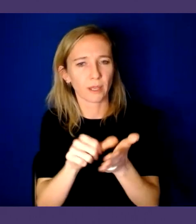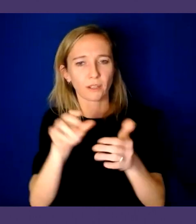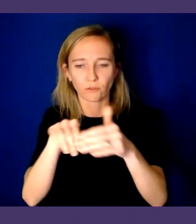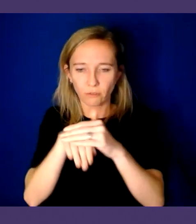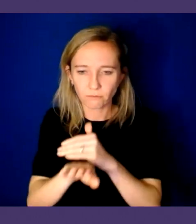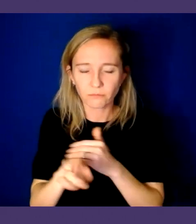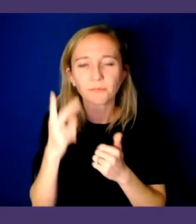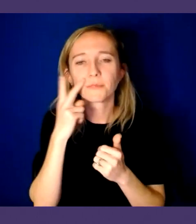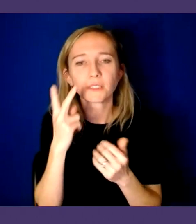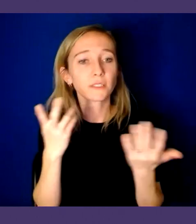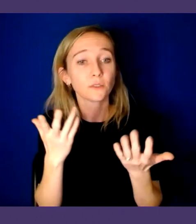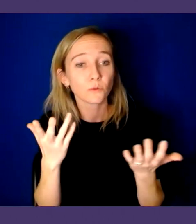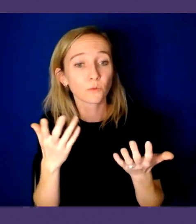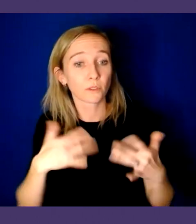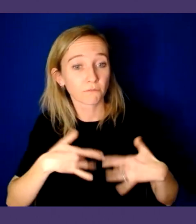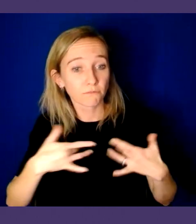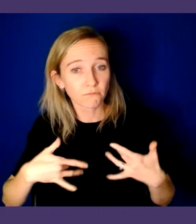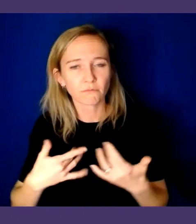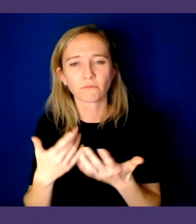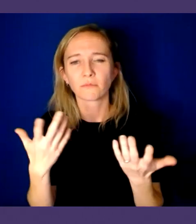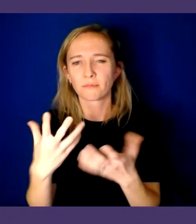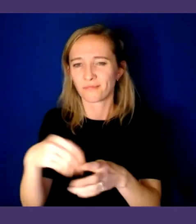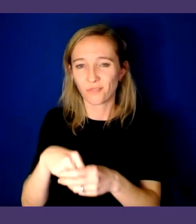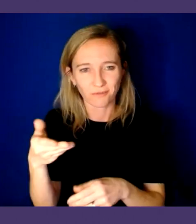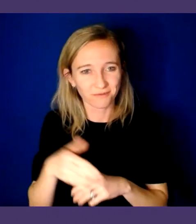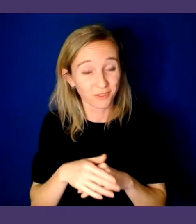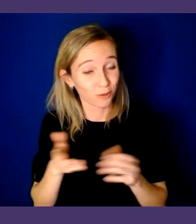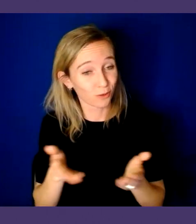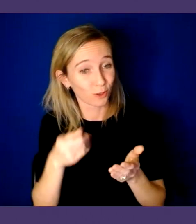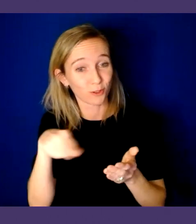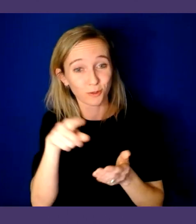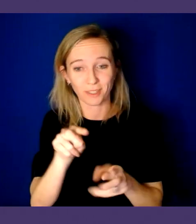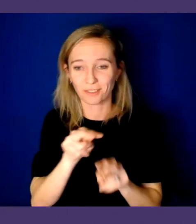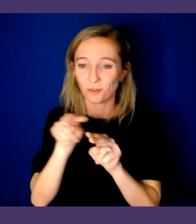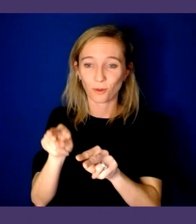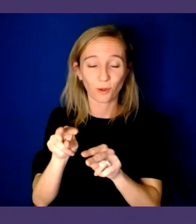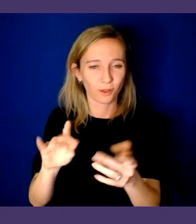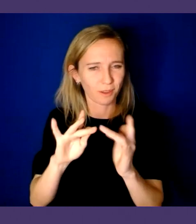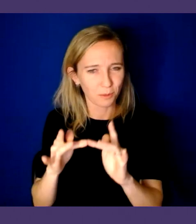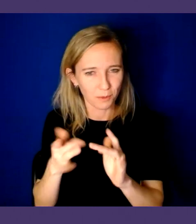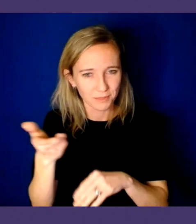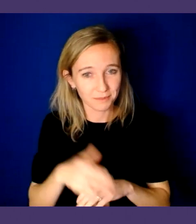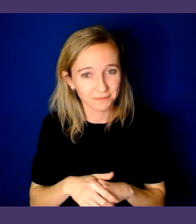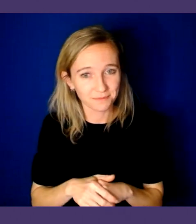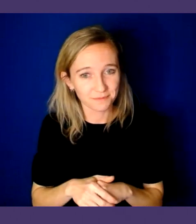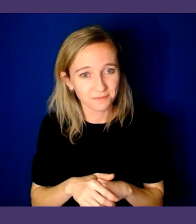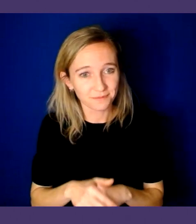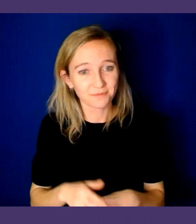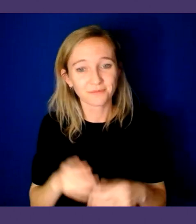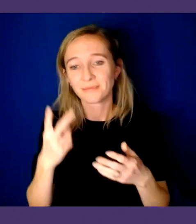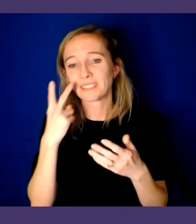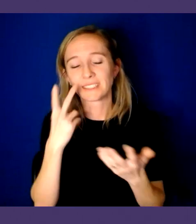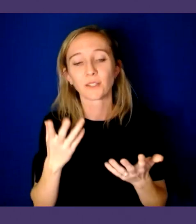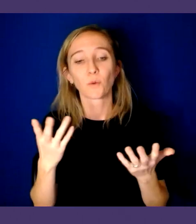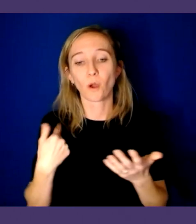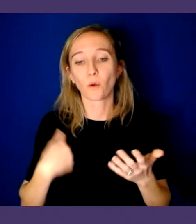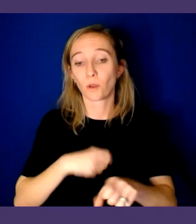so I would encourage you to go look at that page, "What We're Working On: Accessibility Activities and Publications",